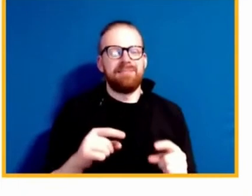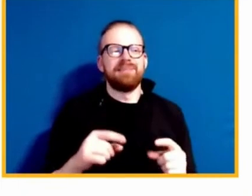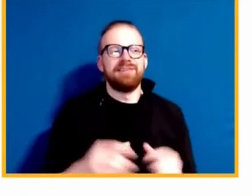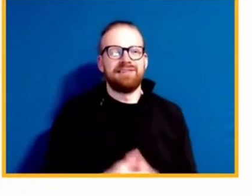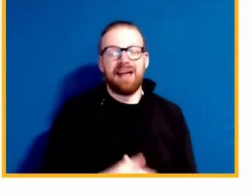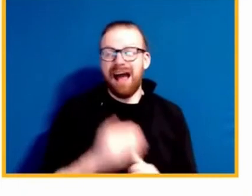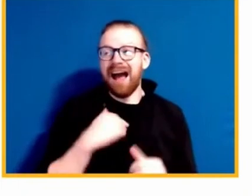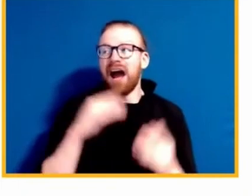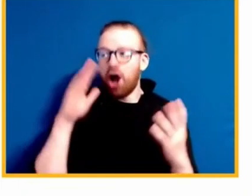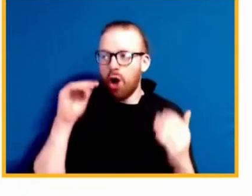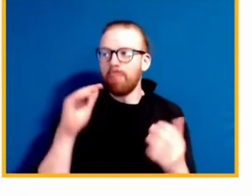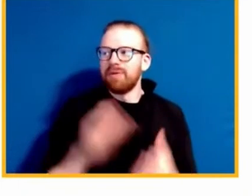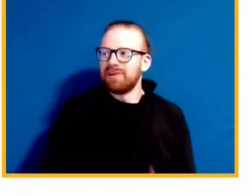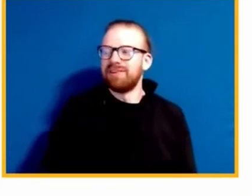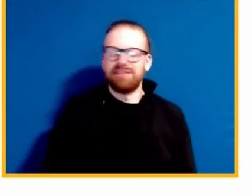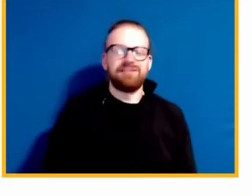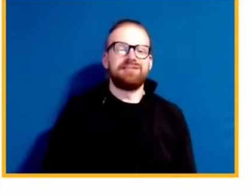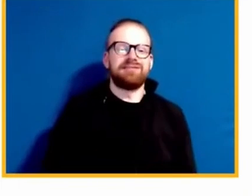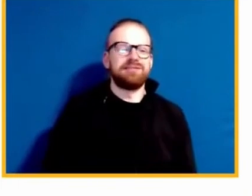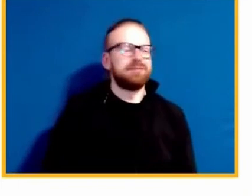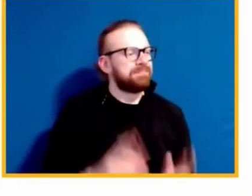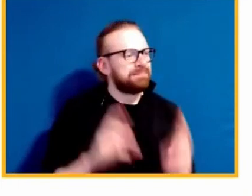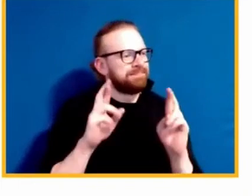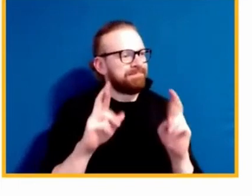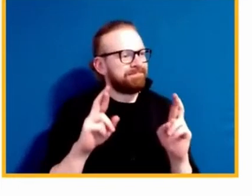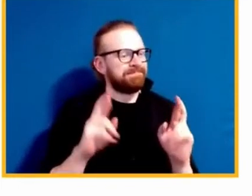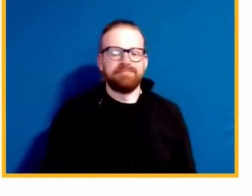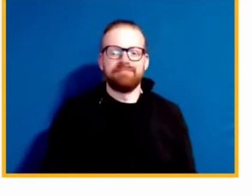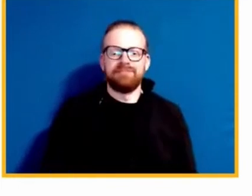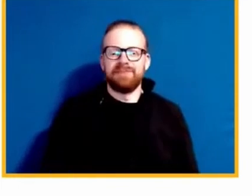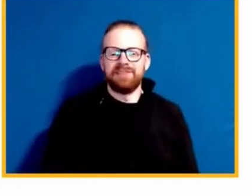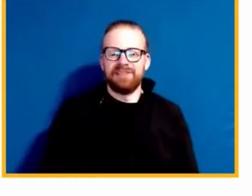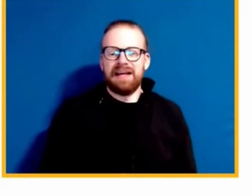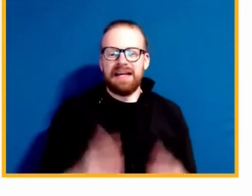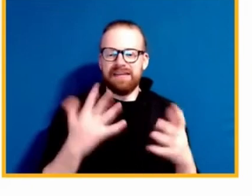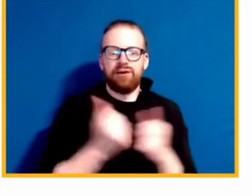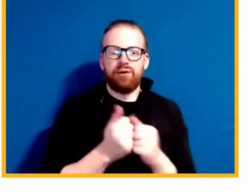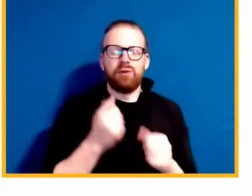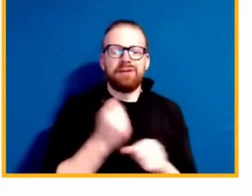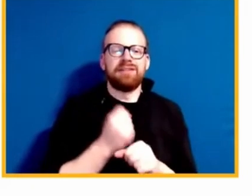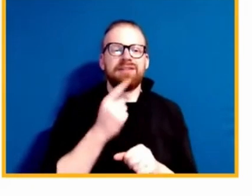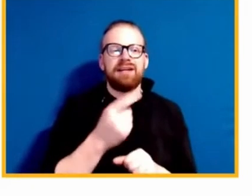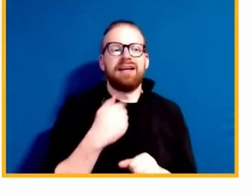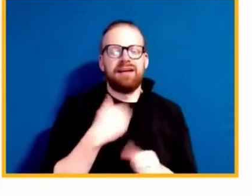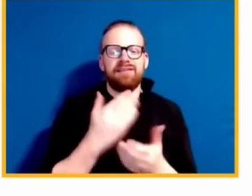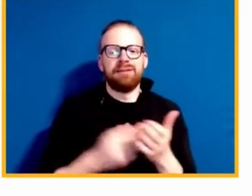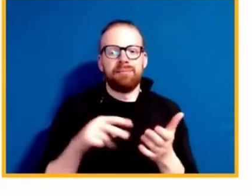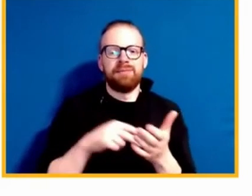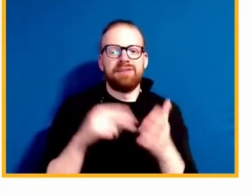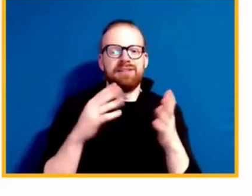I hope, at least. But enough about next year because we still got a few dancers left to cap off